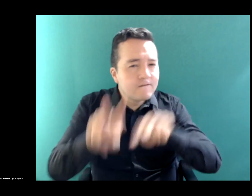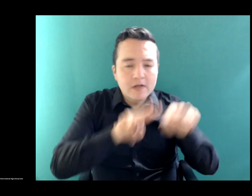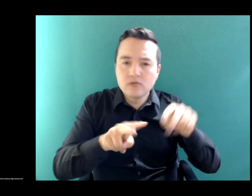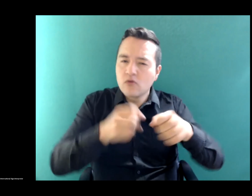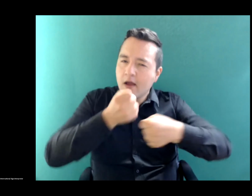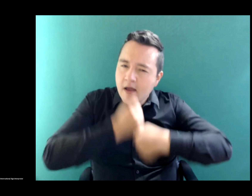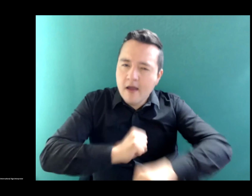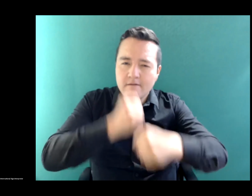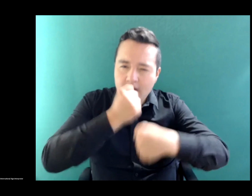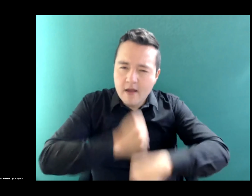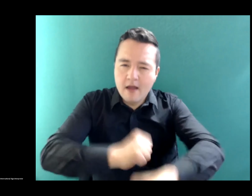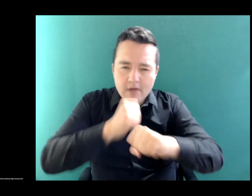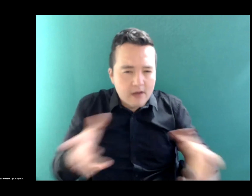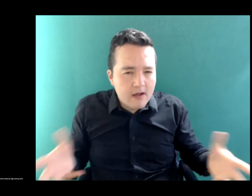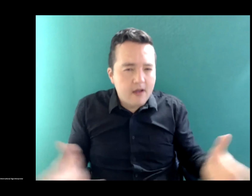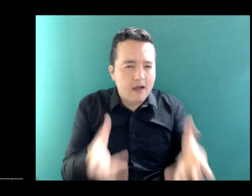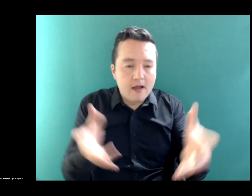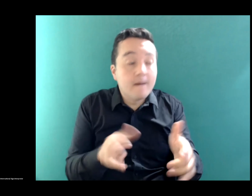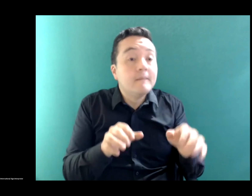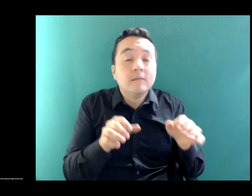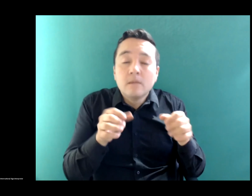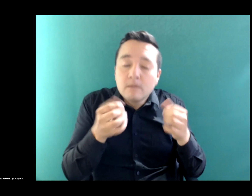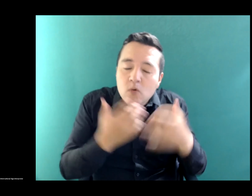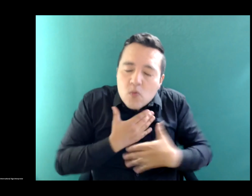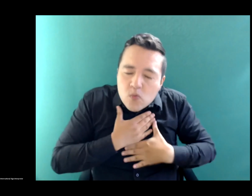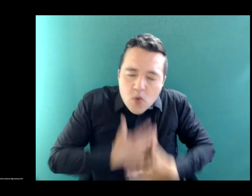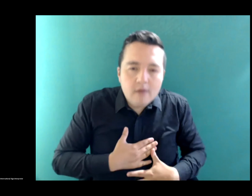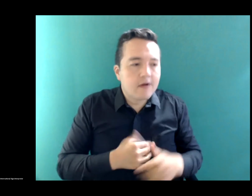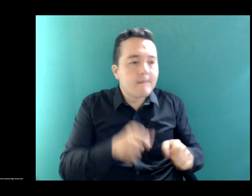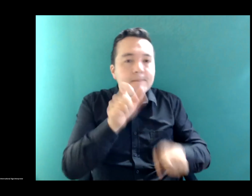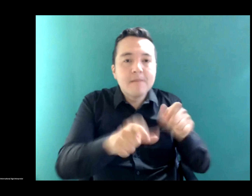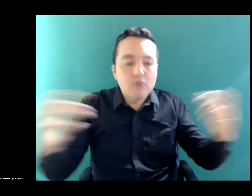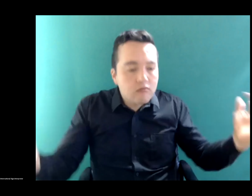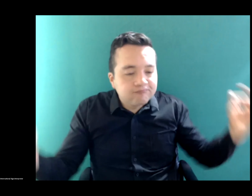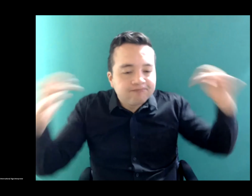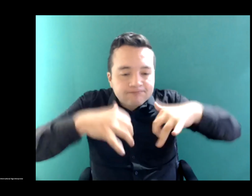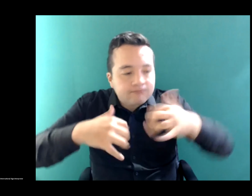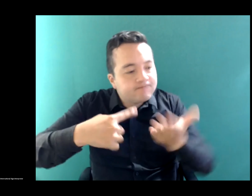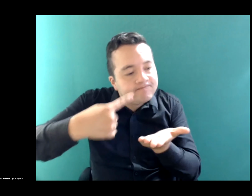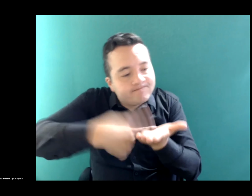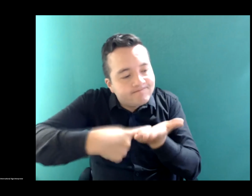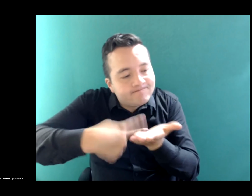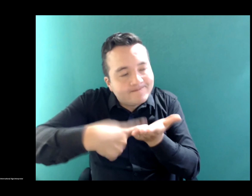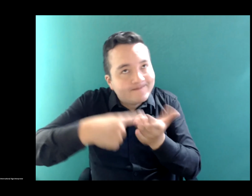That's what we're trying to do. That's our vision.